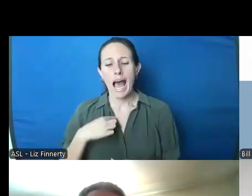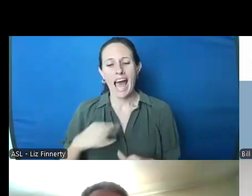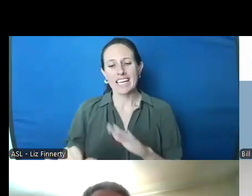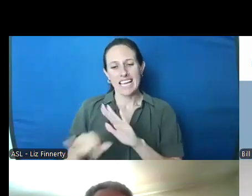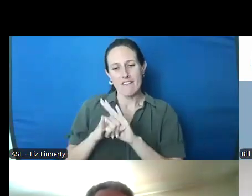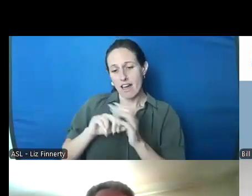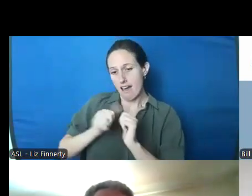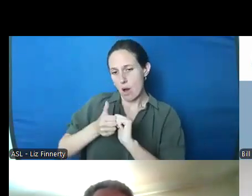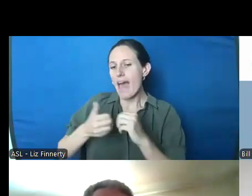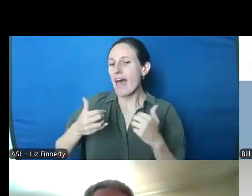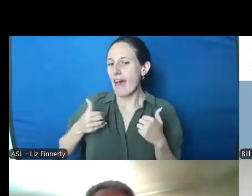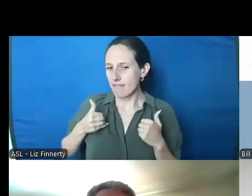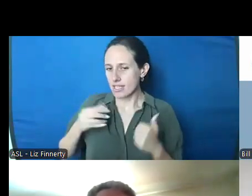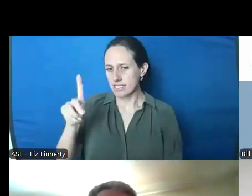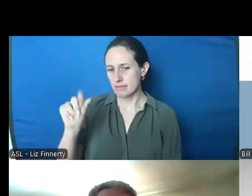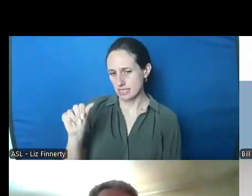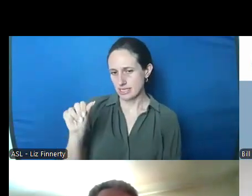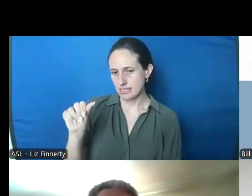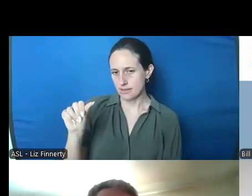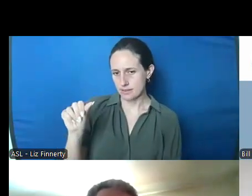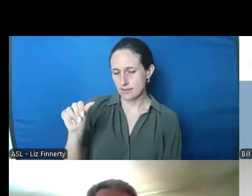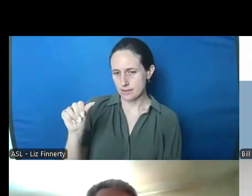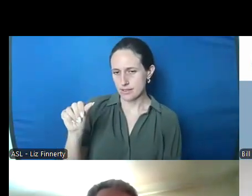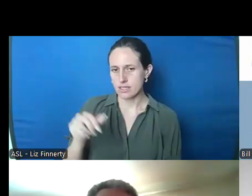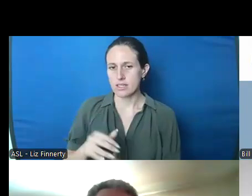disability, I tend to focus on